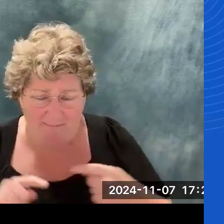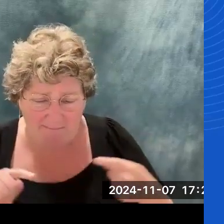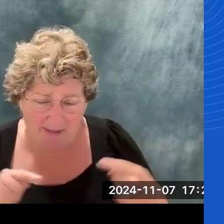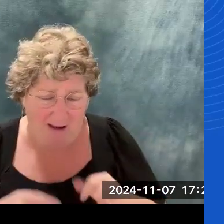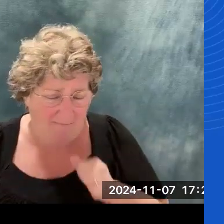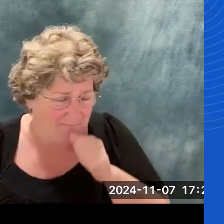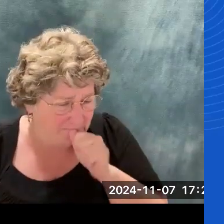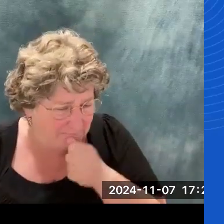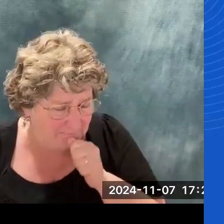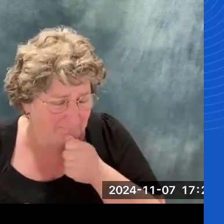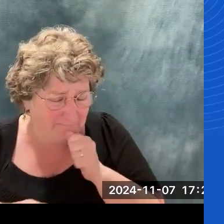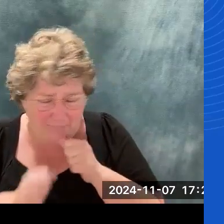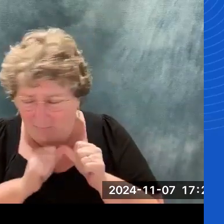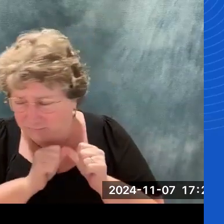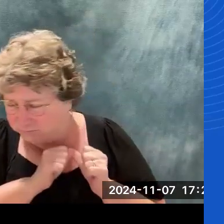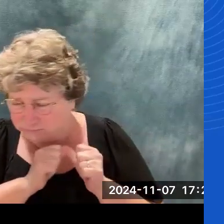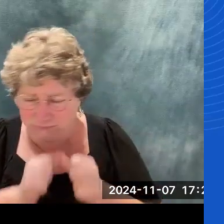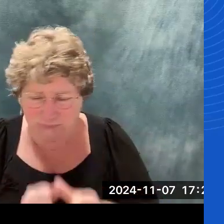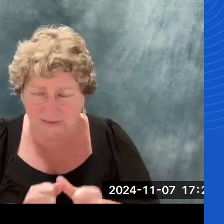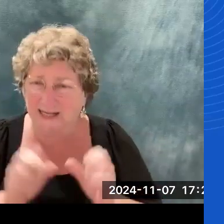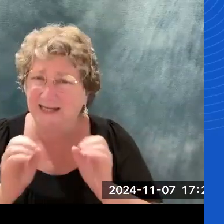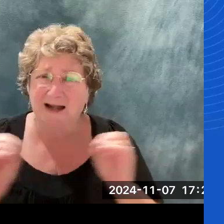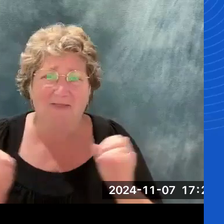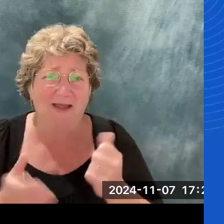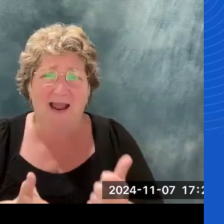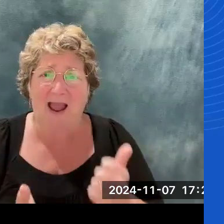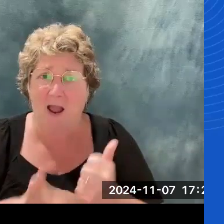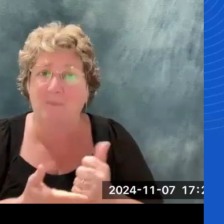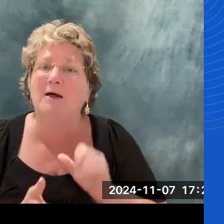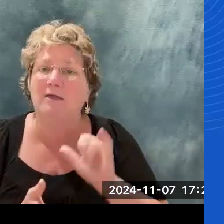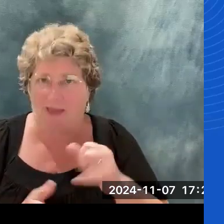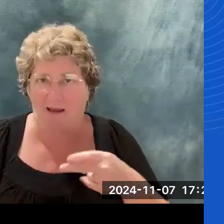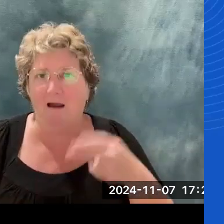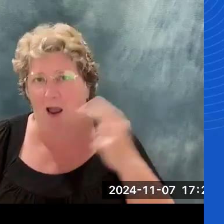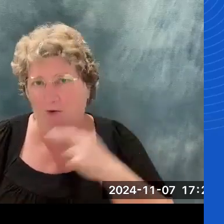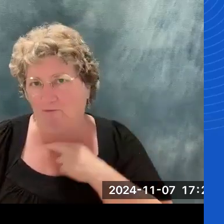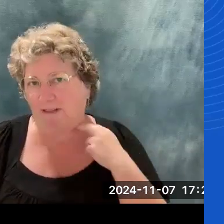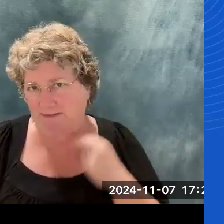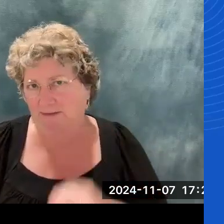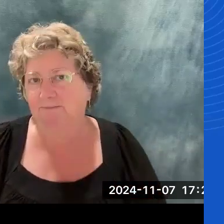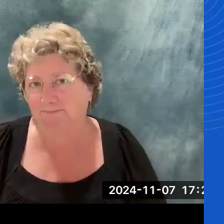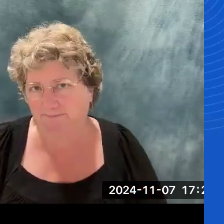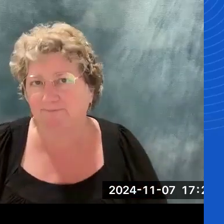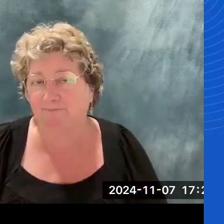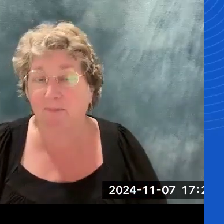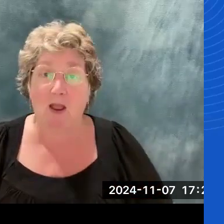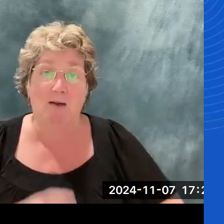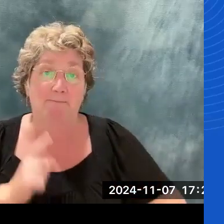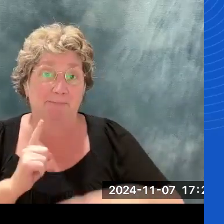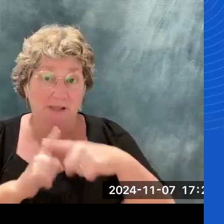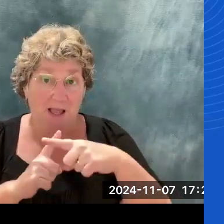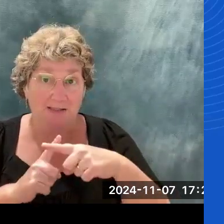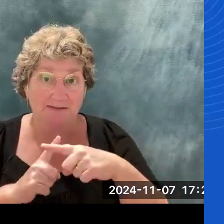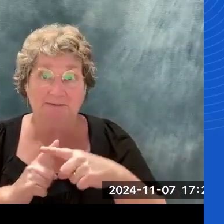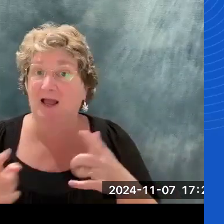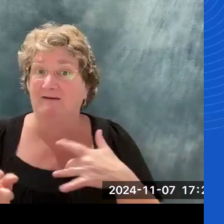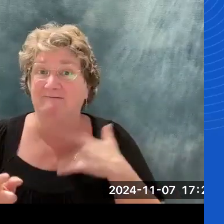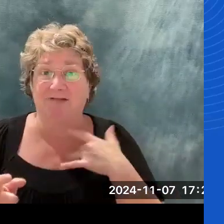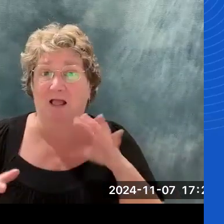distress, that's when the risk is really high. The lack of connectedness and having means is also really important when you're looking at factors.